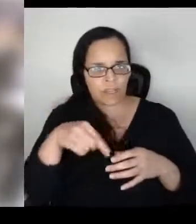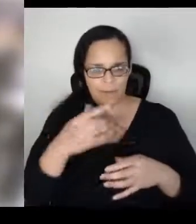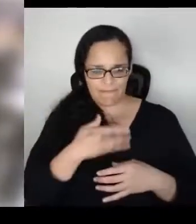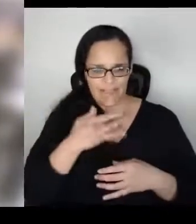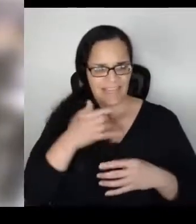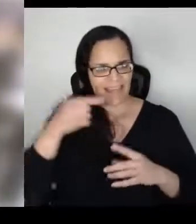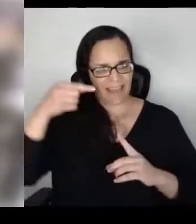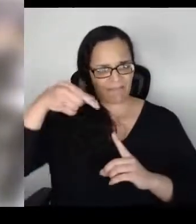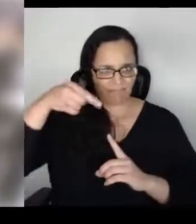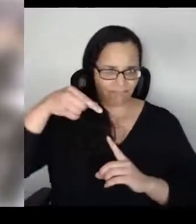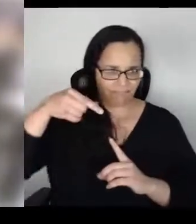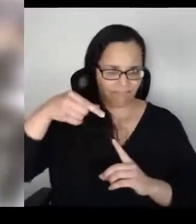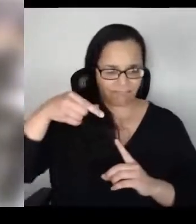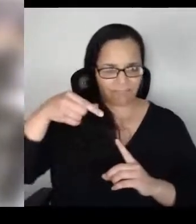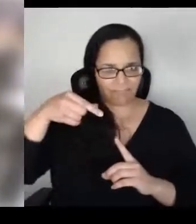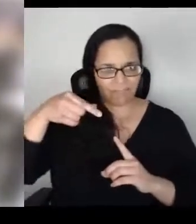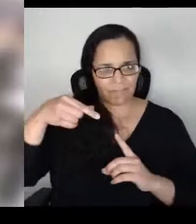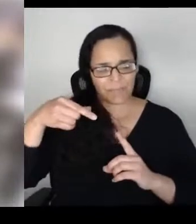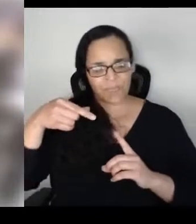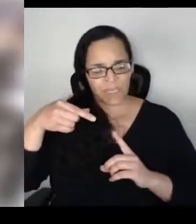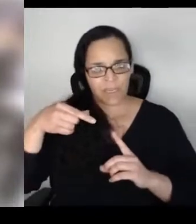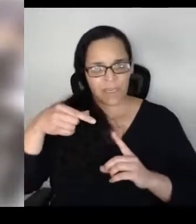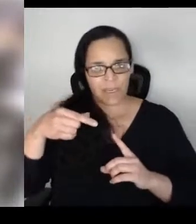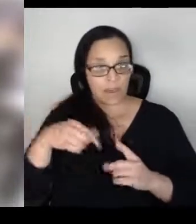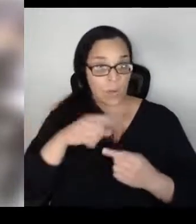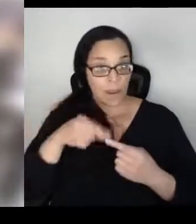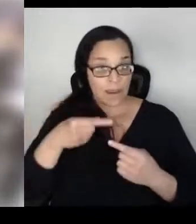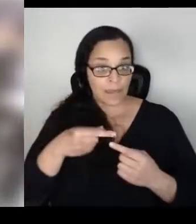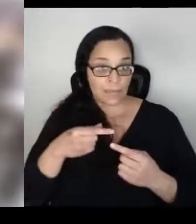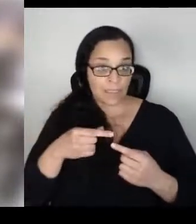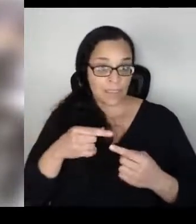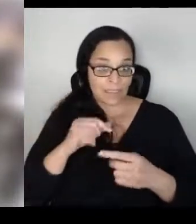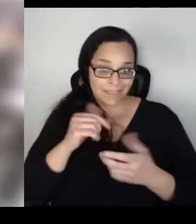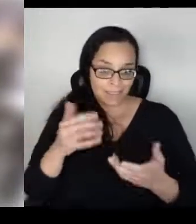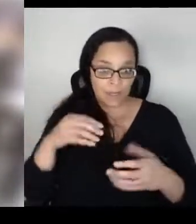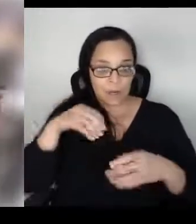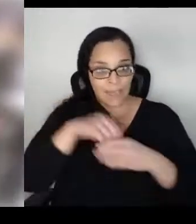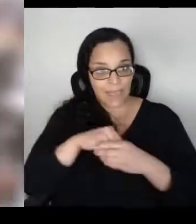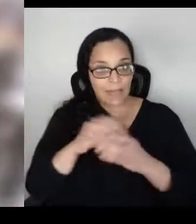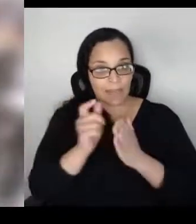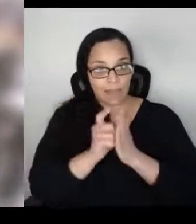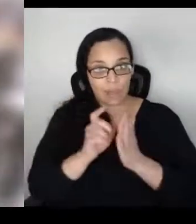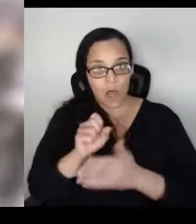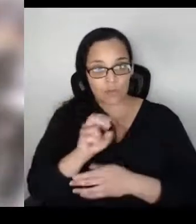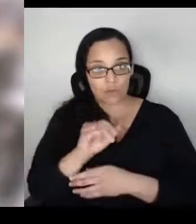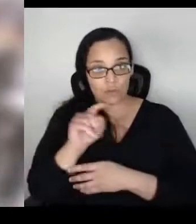that when I was dealing with the lawsuit with the government back in 2018,